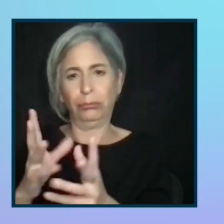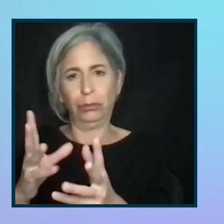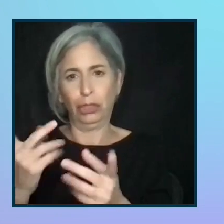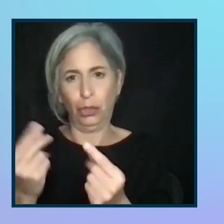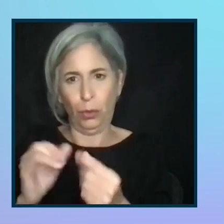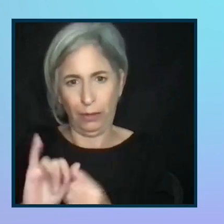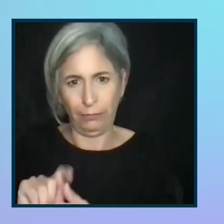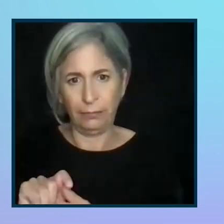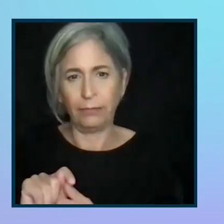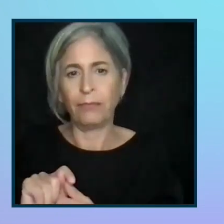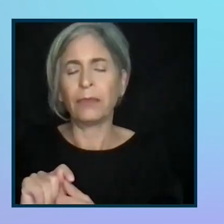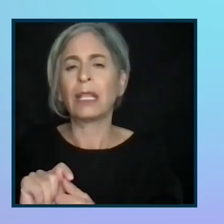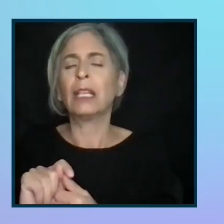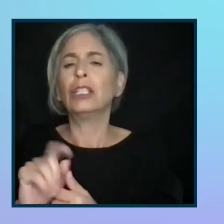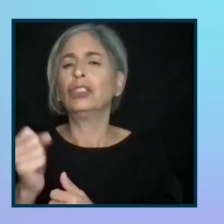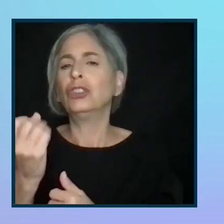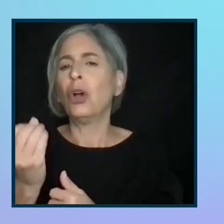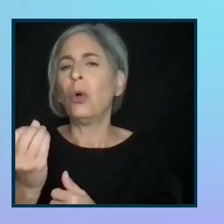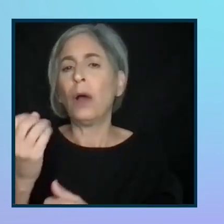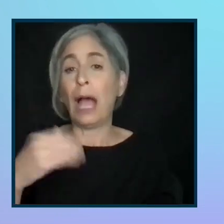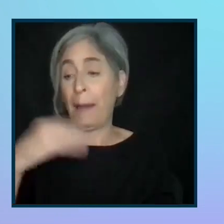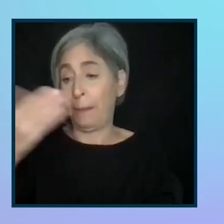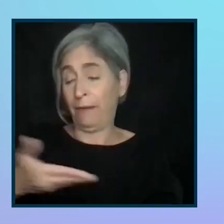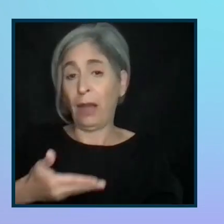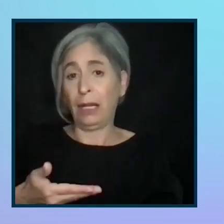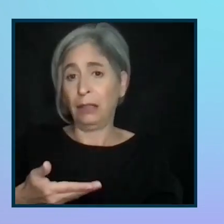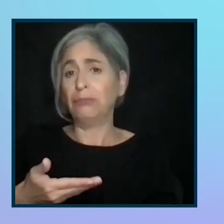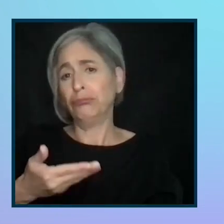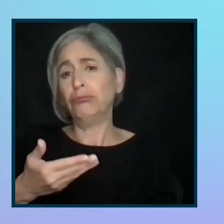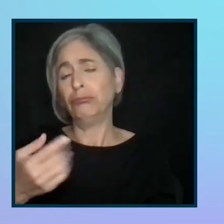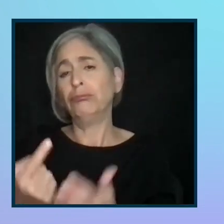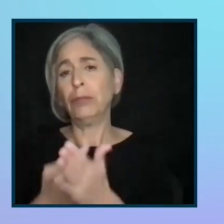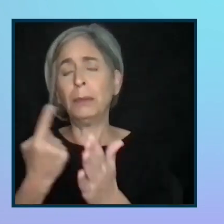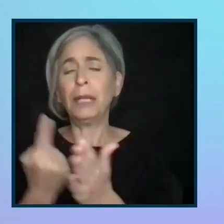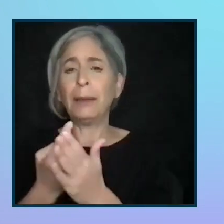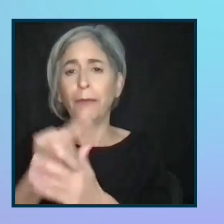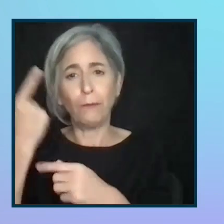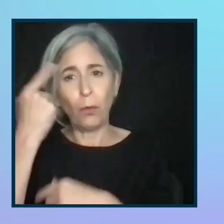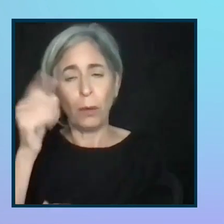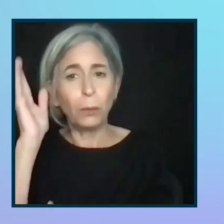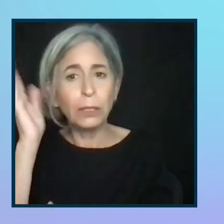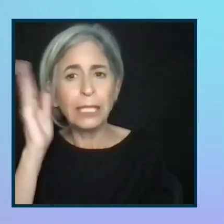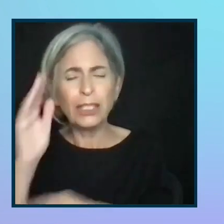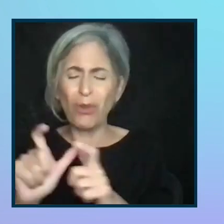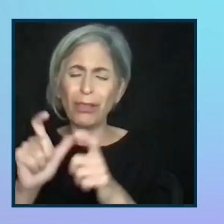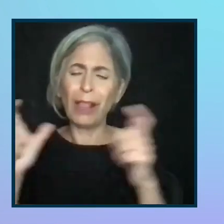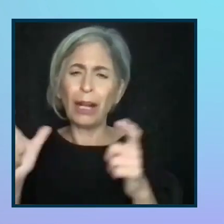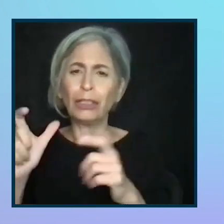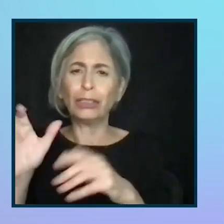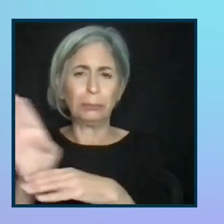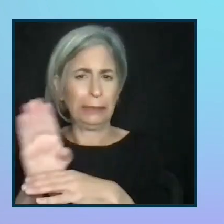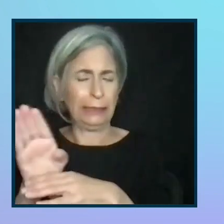And so I've been invited on occasion to give these presentations to large corporations, and what I've started doing at the beginning is,